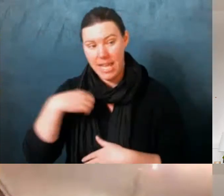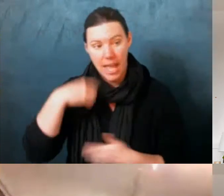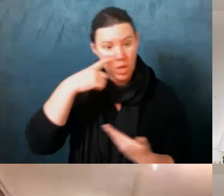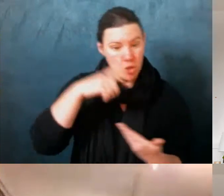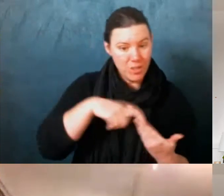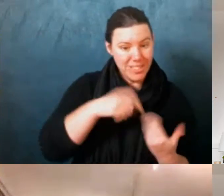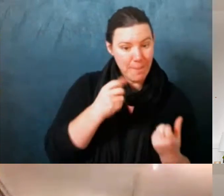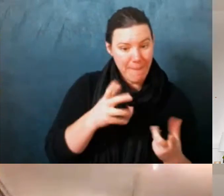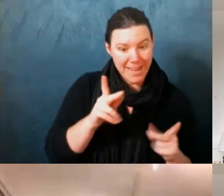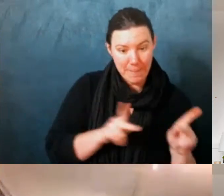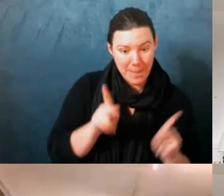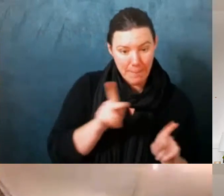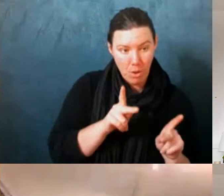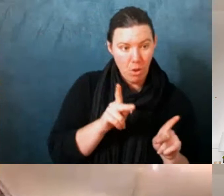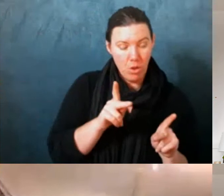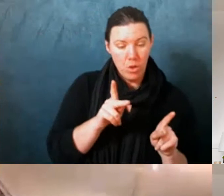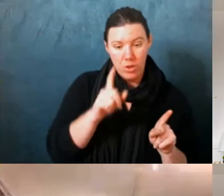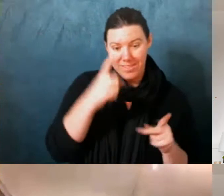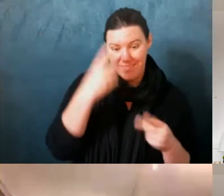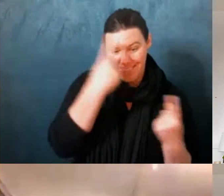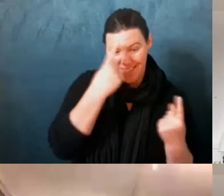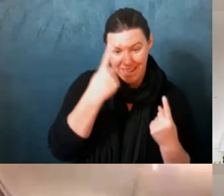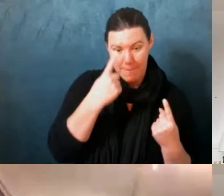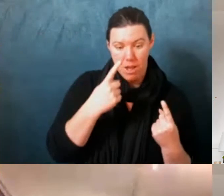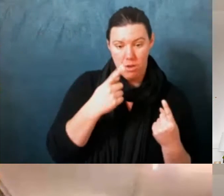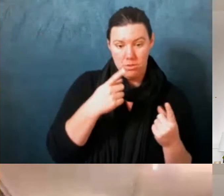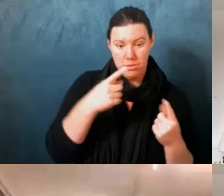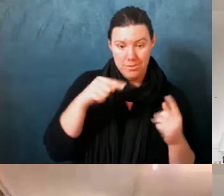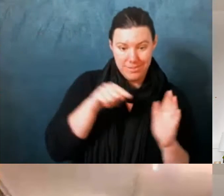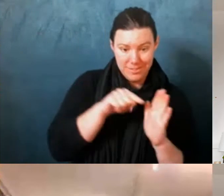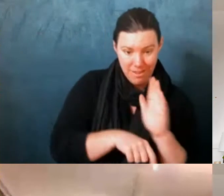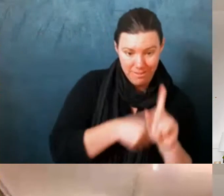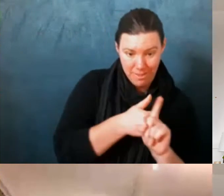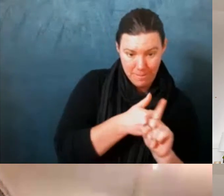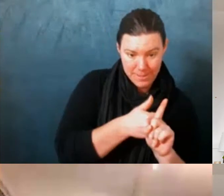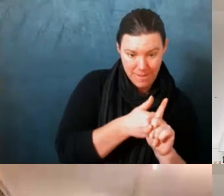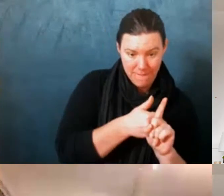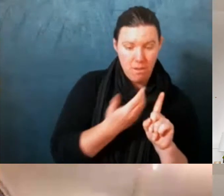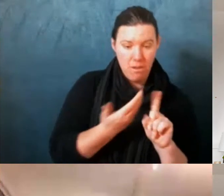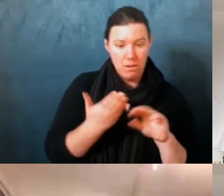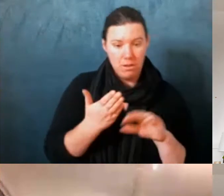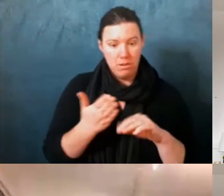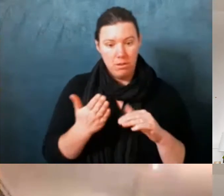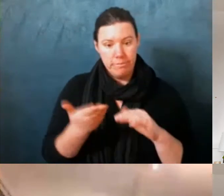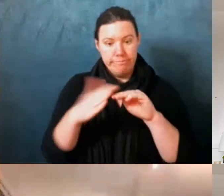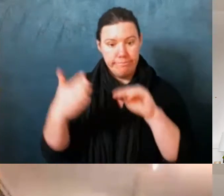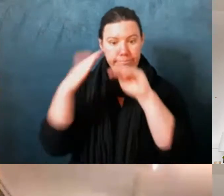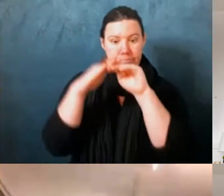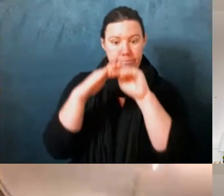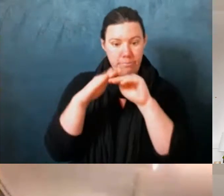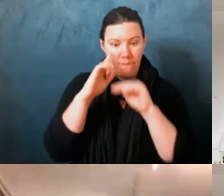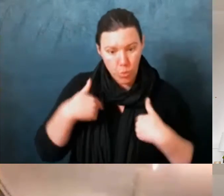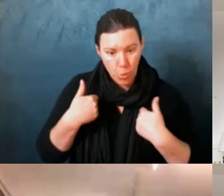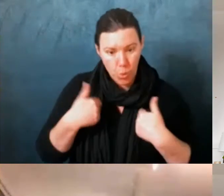and suicidal ideation, then suicidal attempt, and the commit of suicidal, for the youth, not adult,